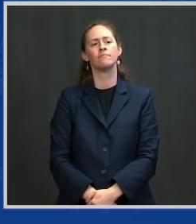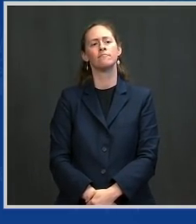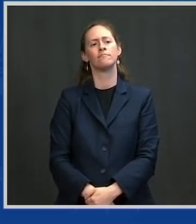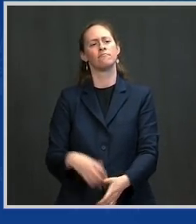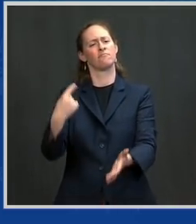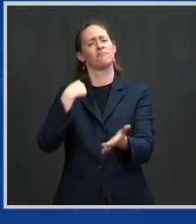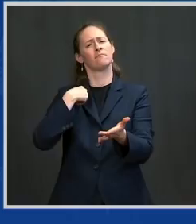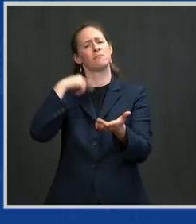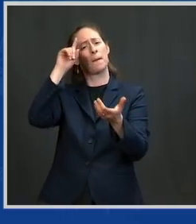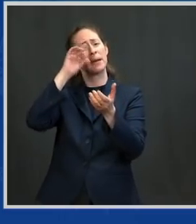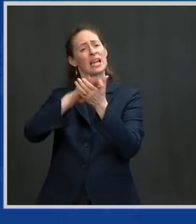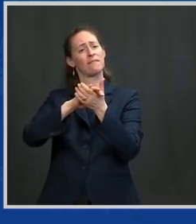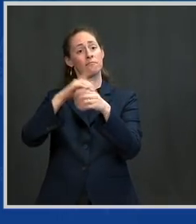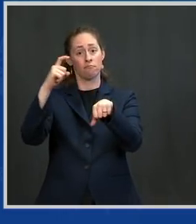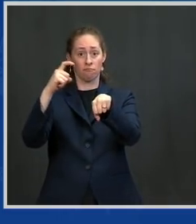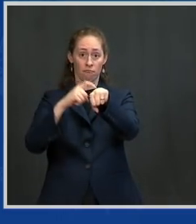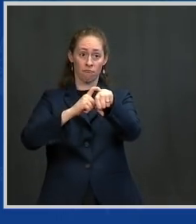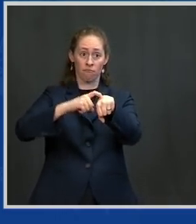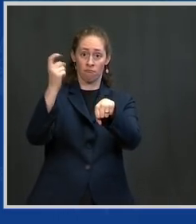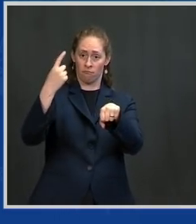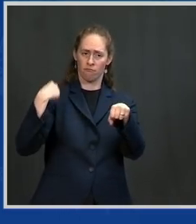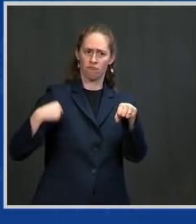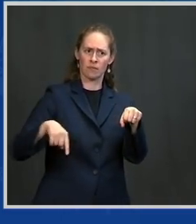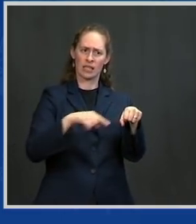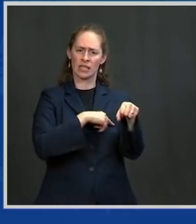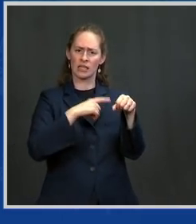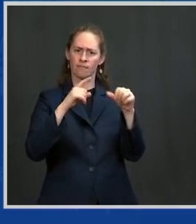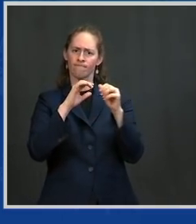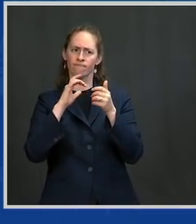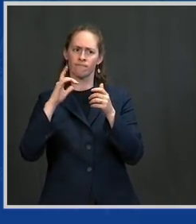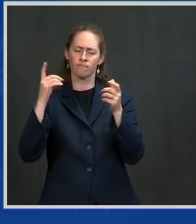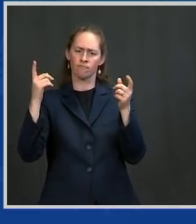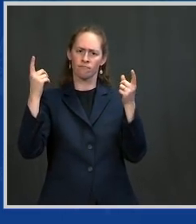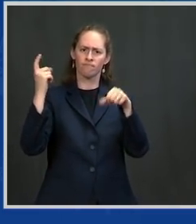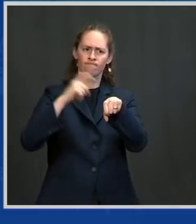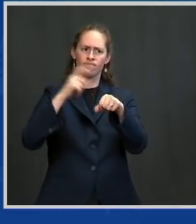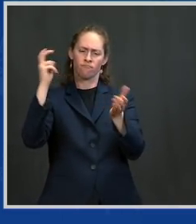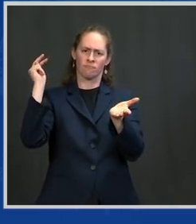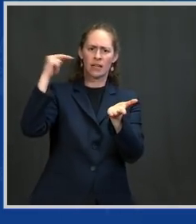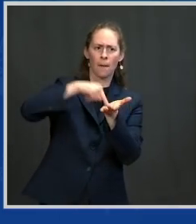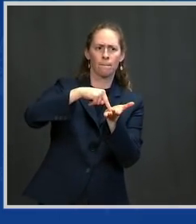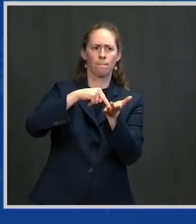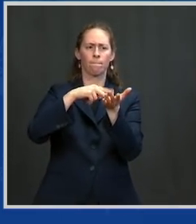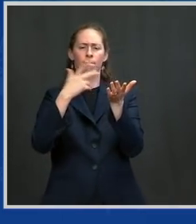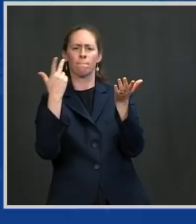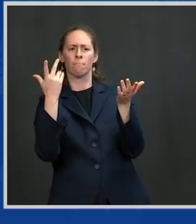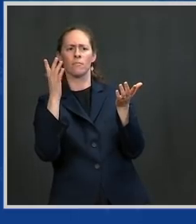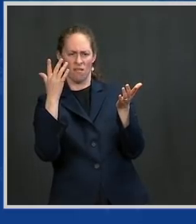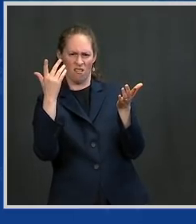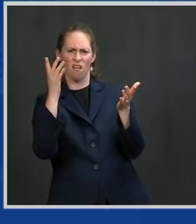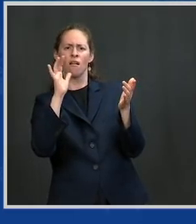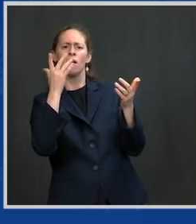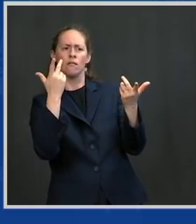and saying what we believe to be the case, not engaging in the -- the overwhelming hyperbole